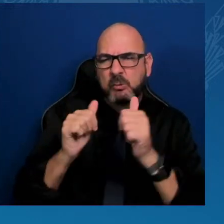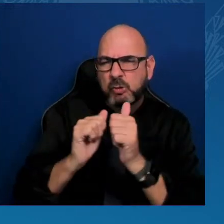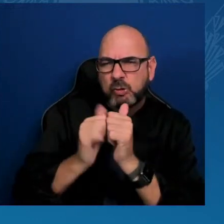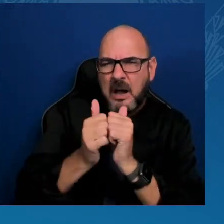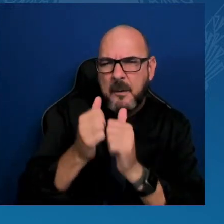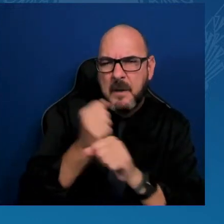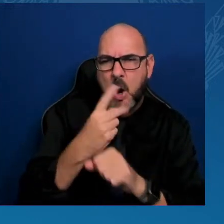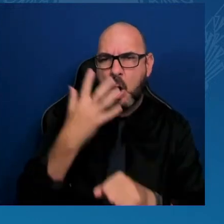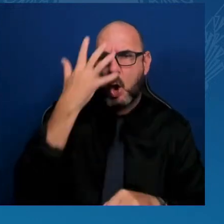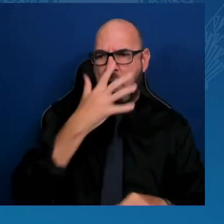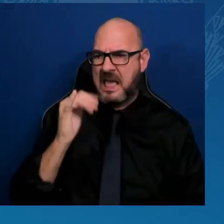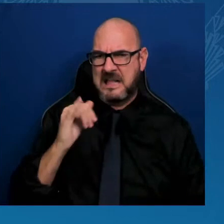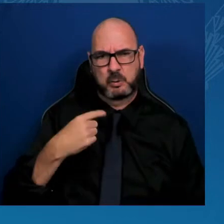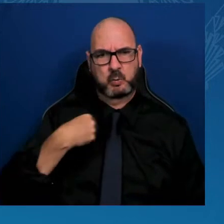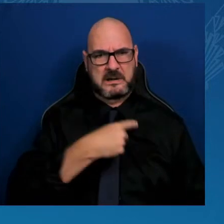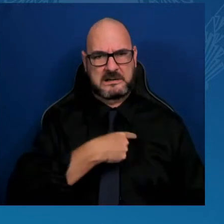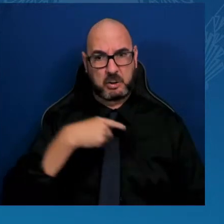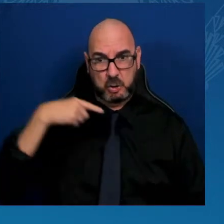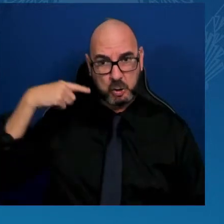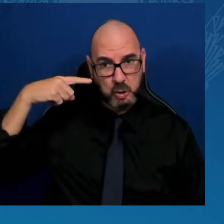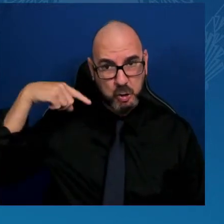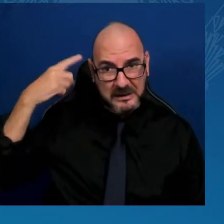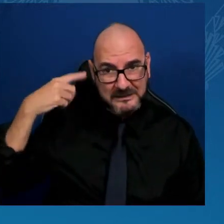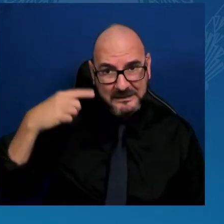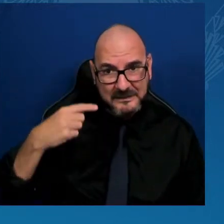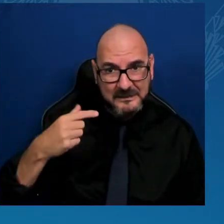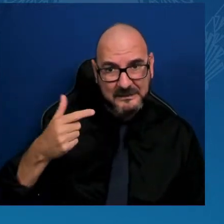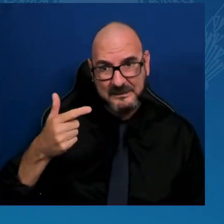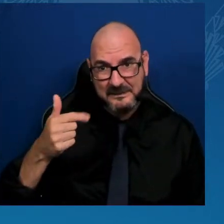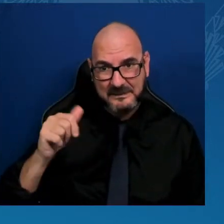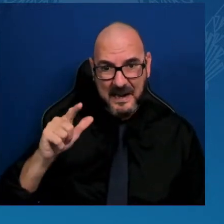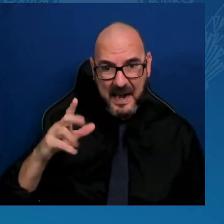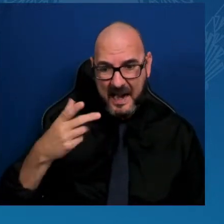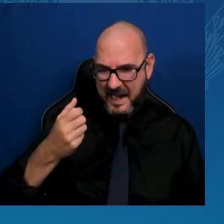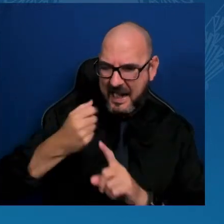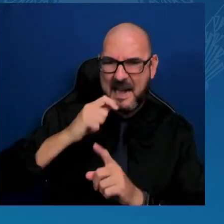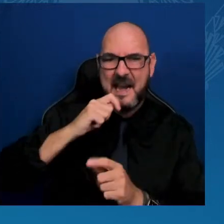in an attempt to divide and distract our nation